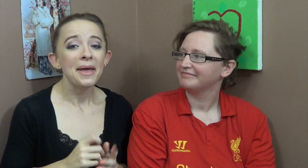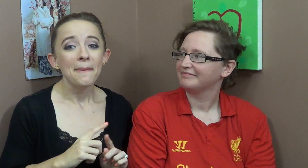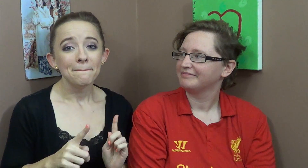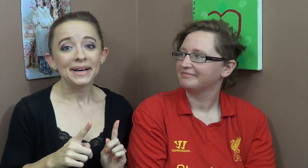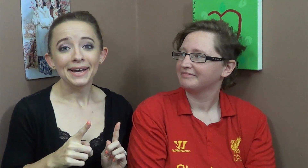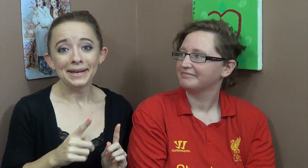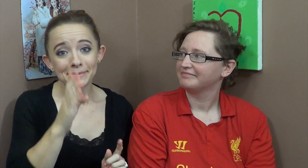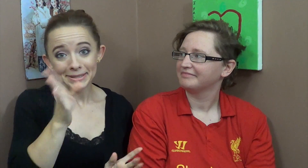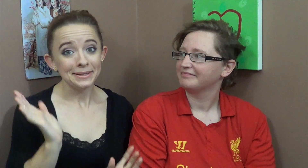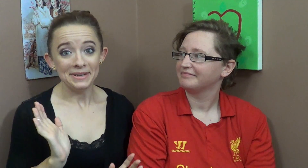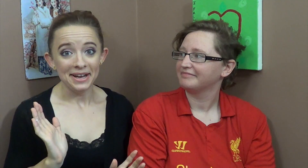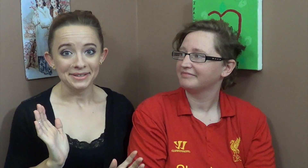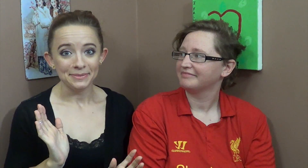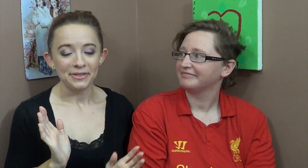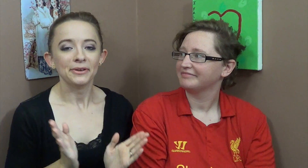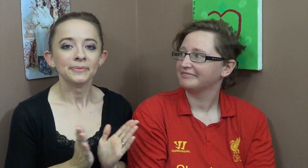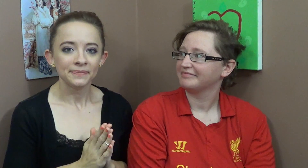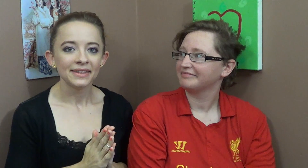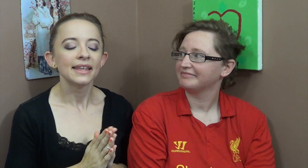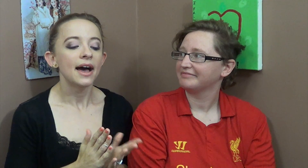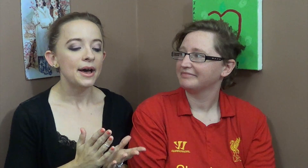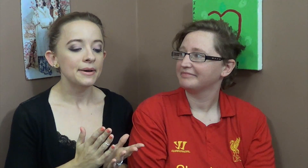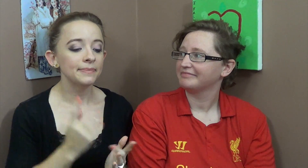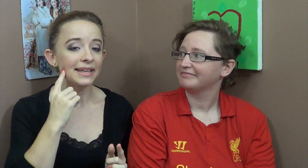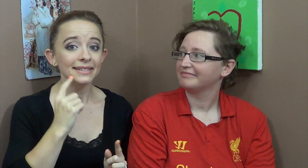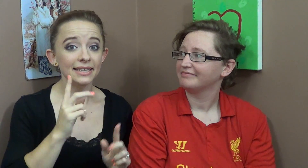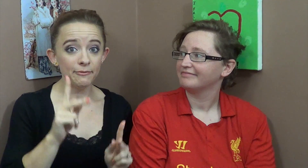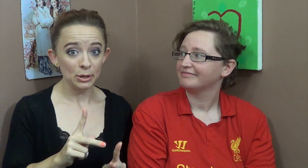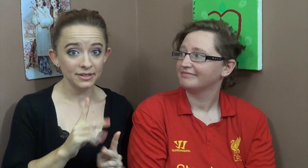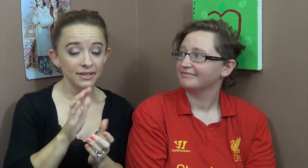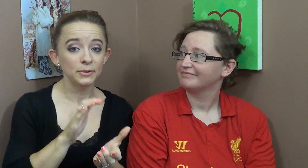but I'm just gonna be honest with you. Umm as a Deaf person